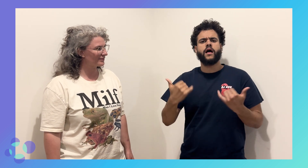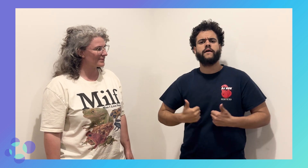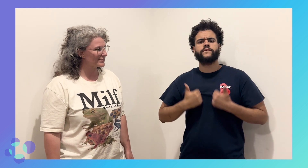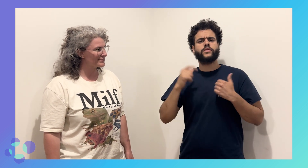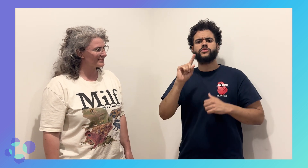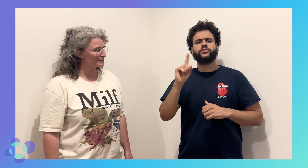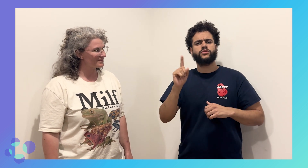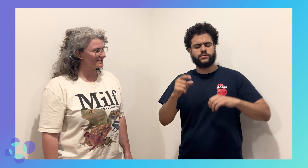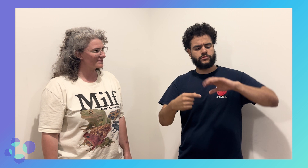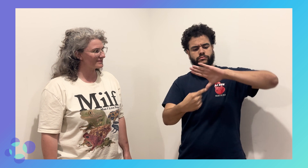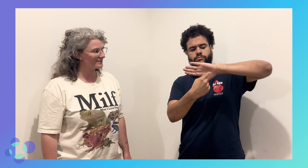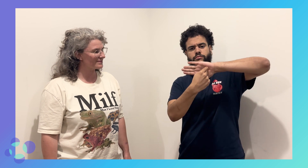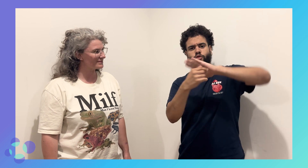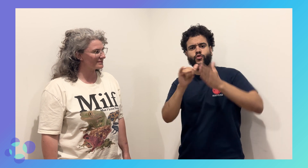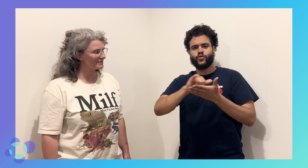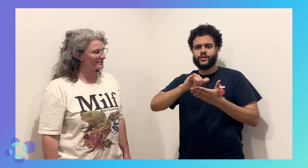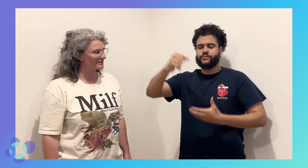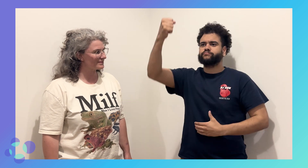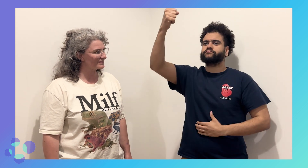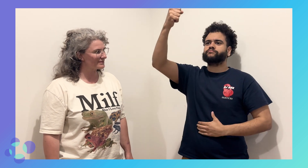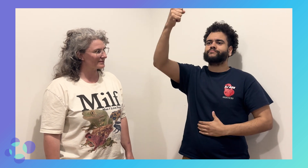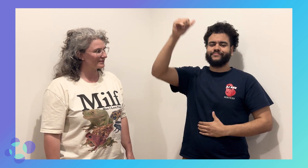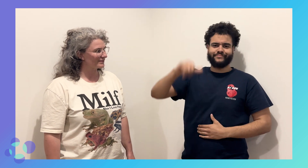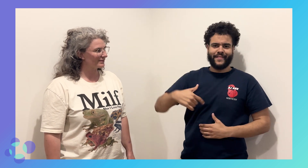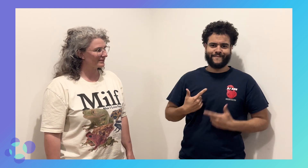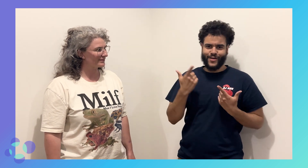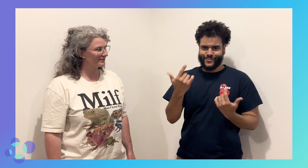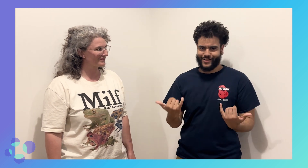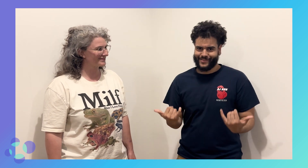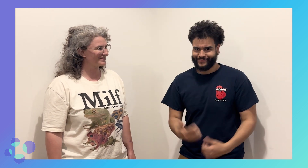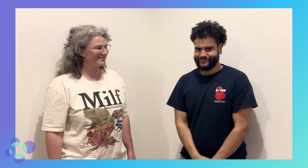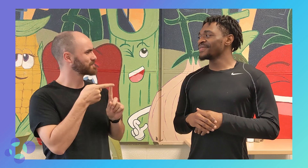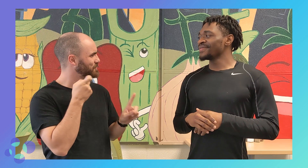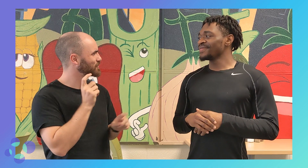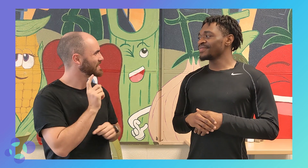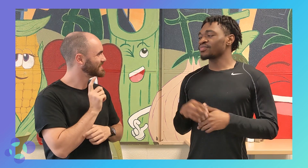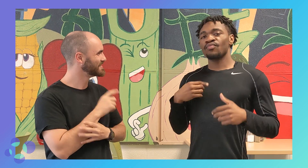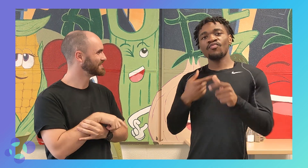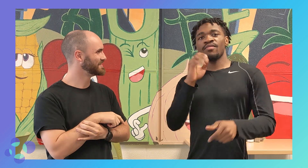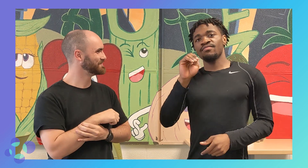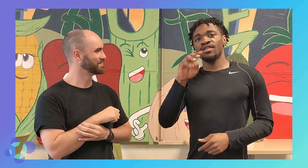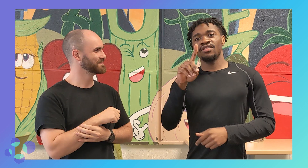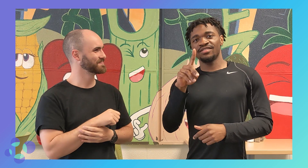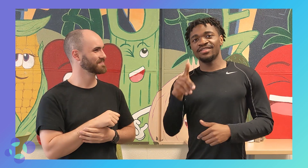Today, I live in New York. You know the Statue of Liberty. That's where I live today. Where are you from? I’m from Maryland.